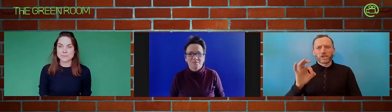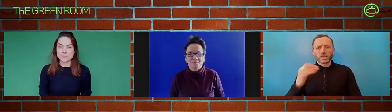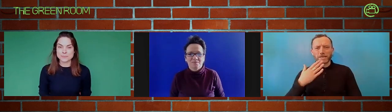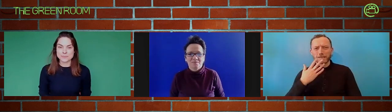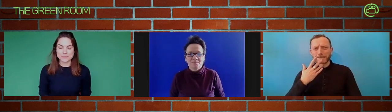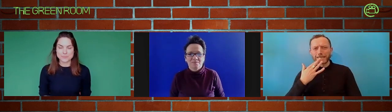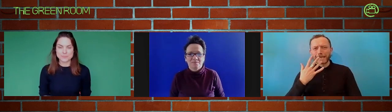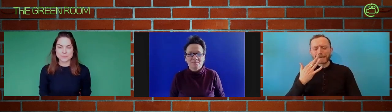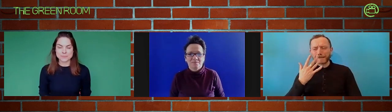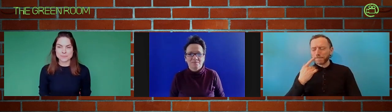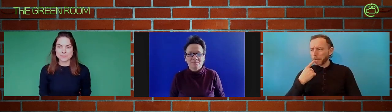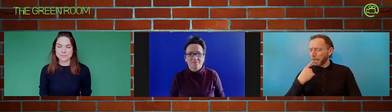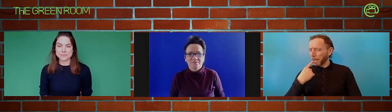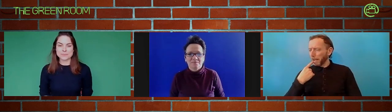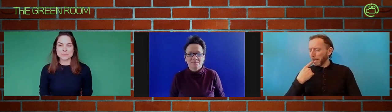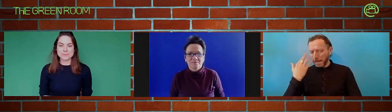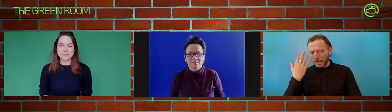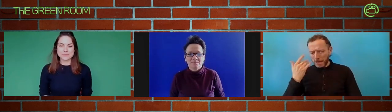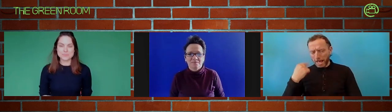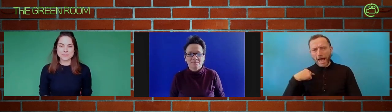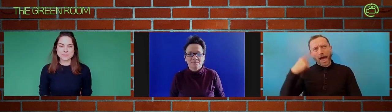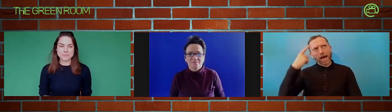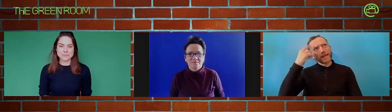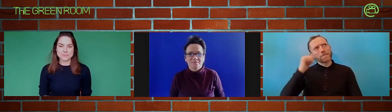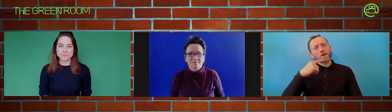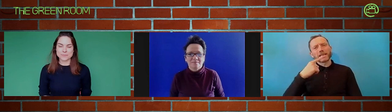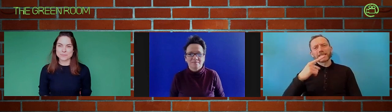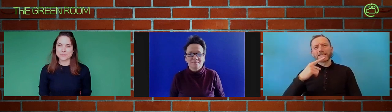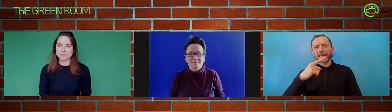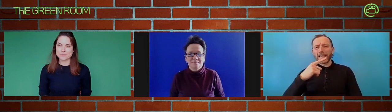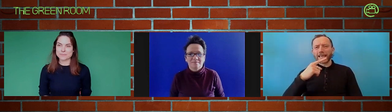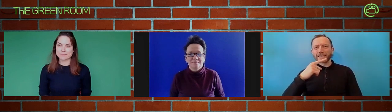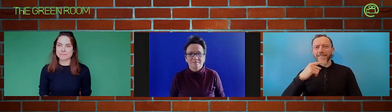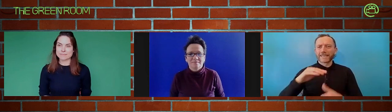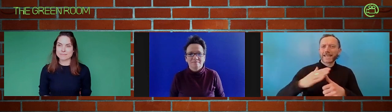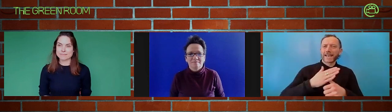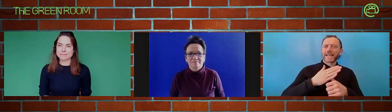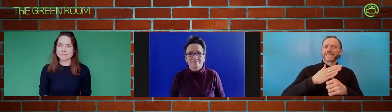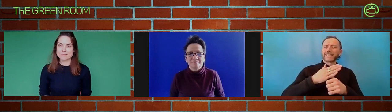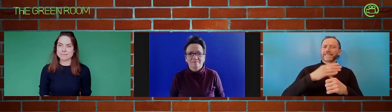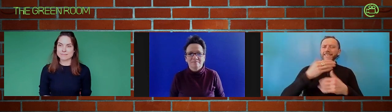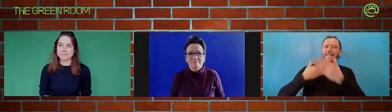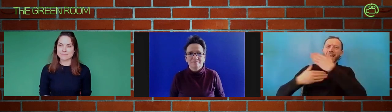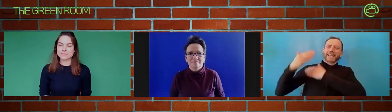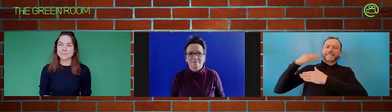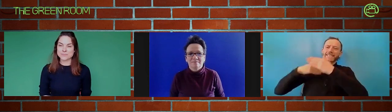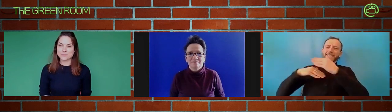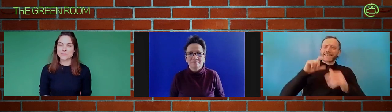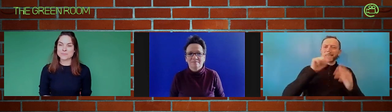I think I might say classic actually. JS: Interesting.